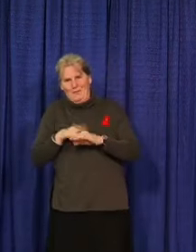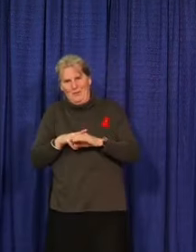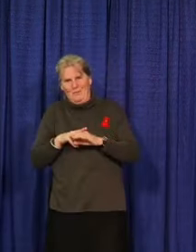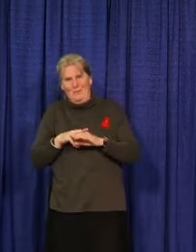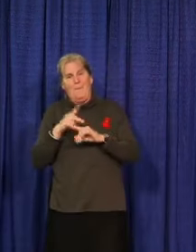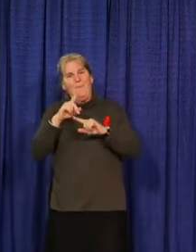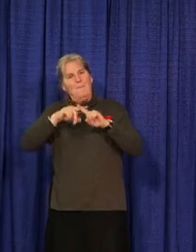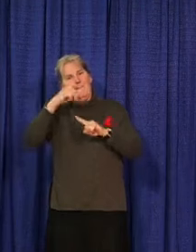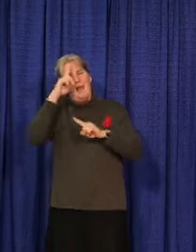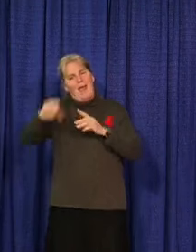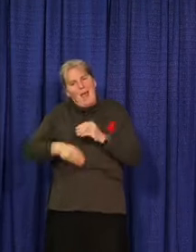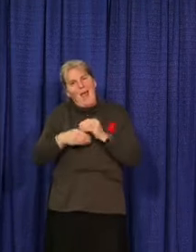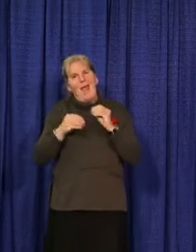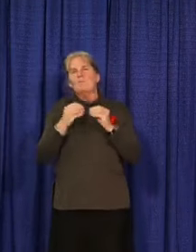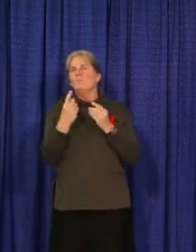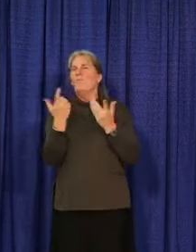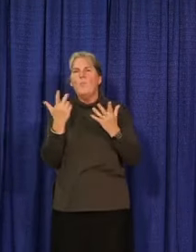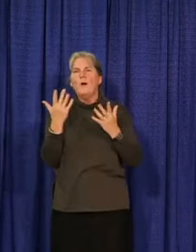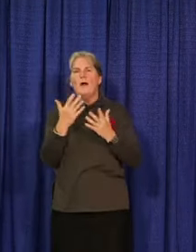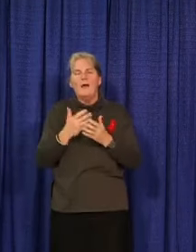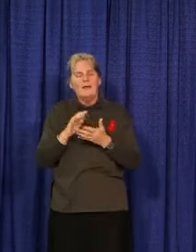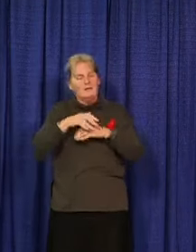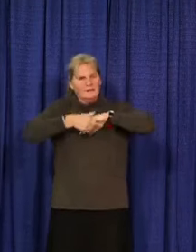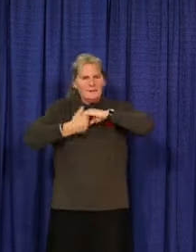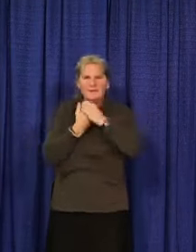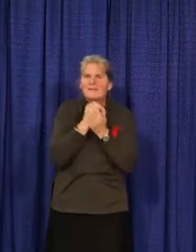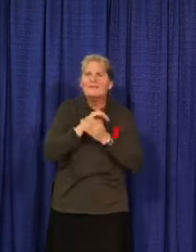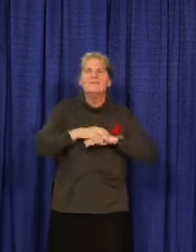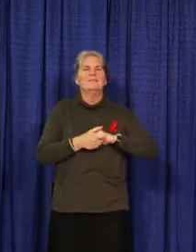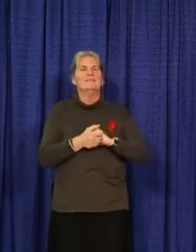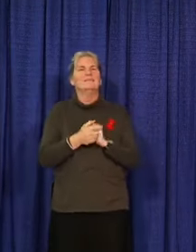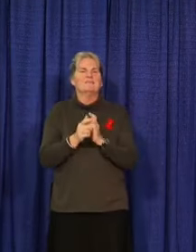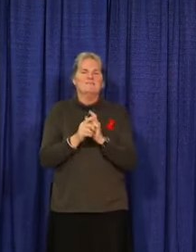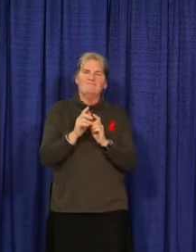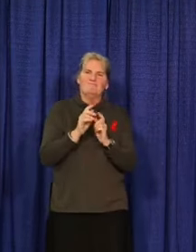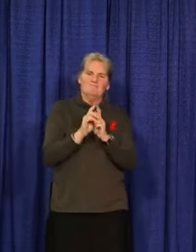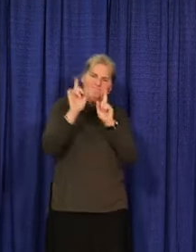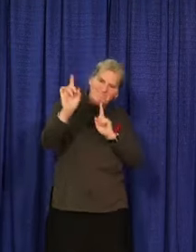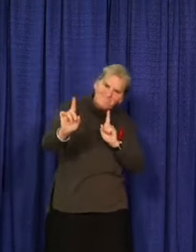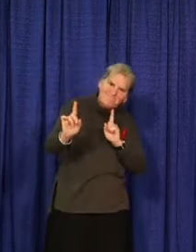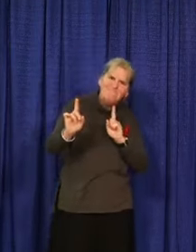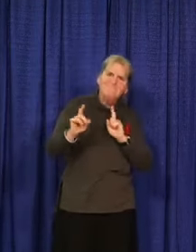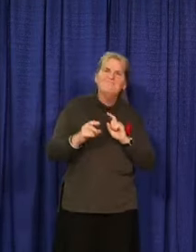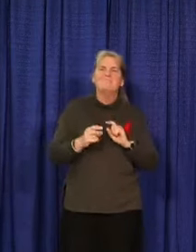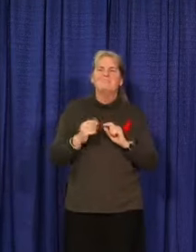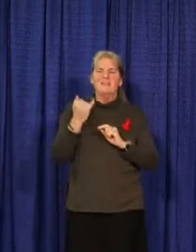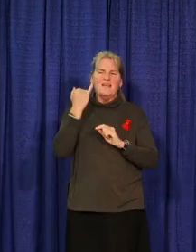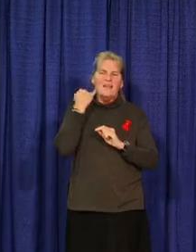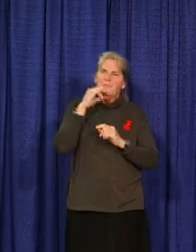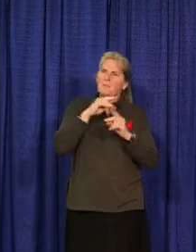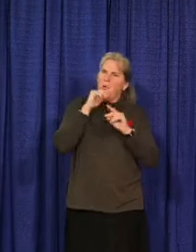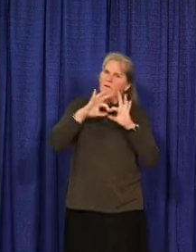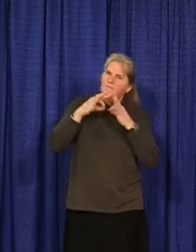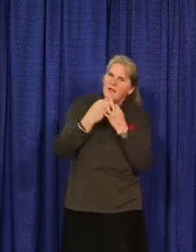we once knew, as long as we do a few things. Washing our hands, staying 6 feet away from people who are